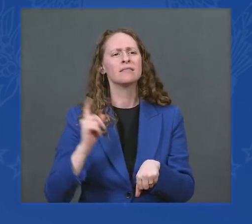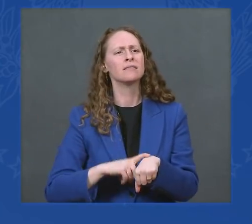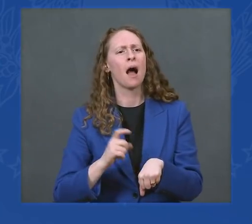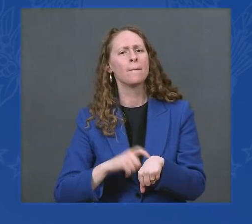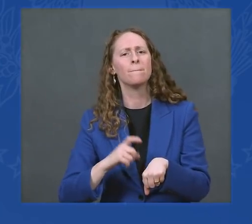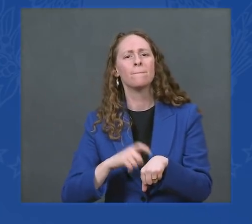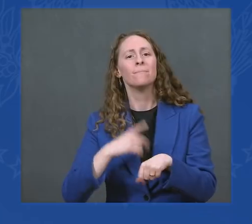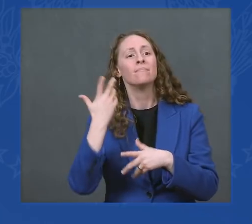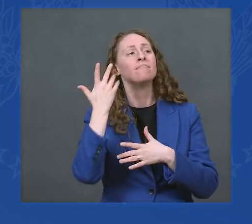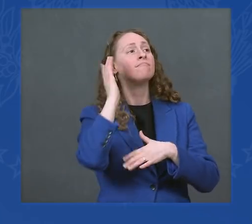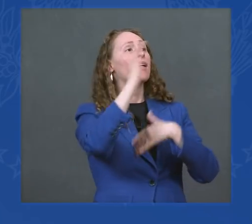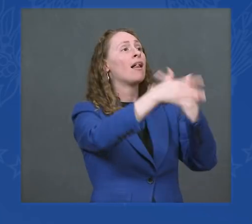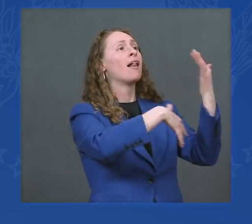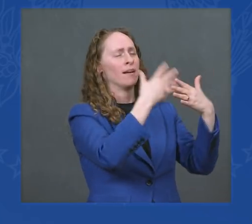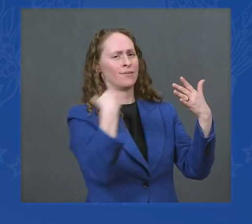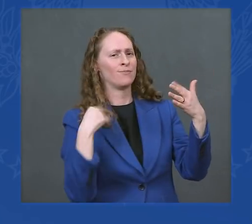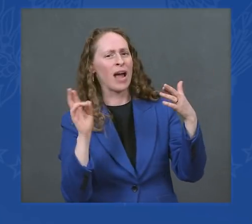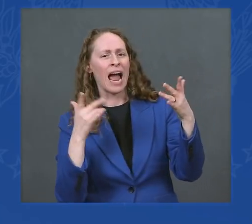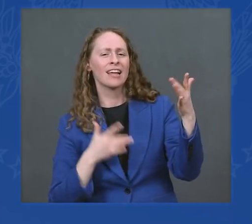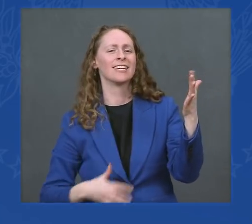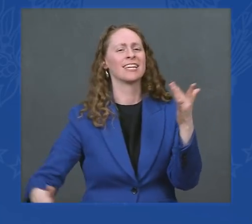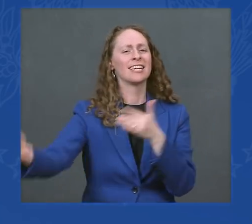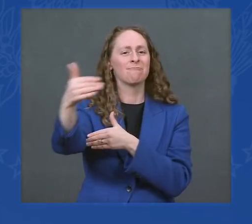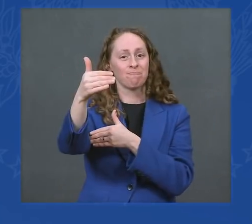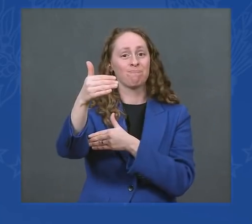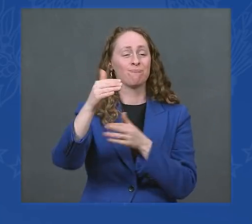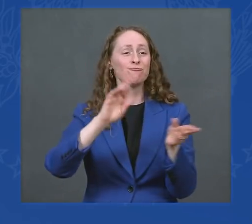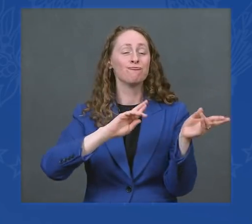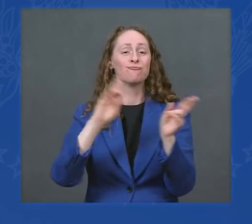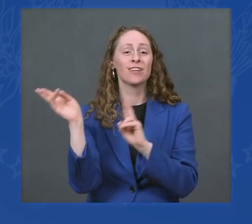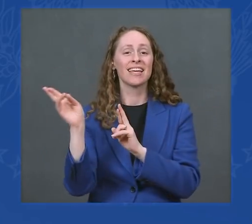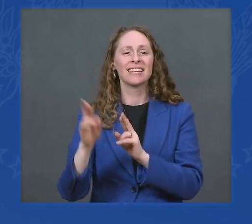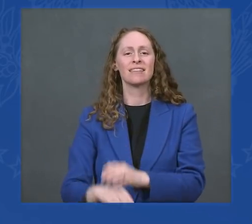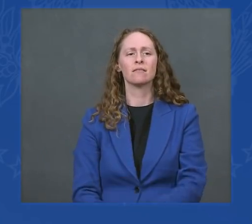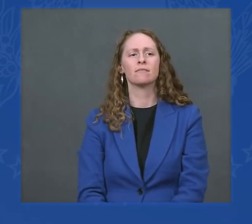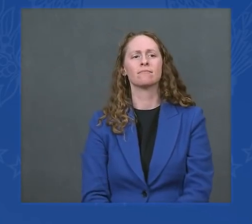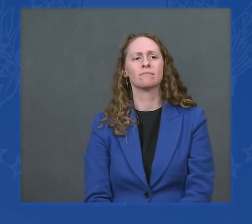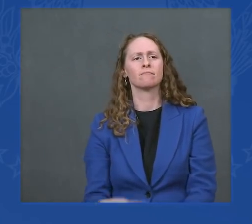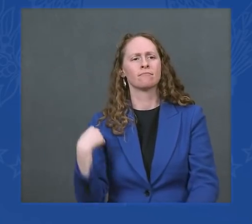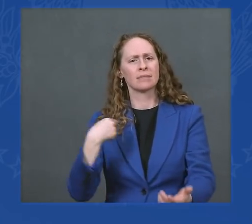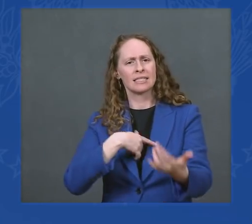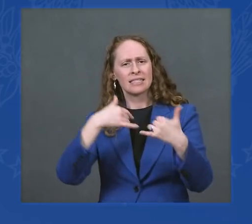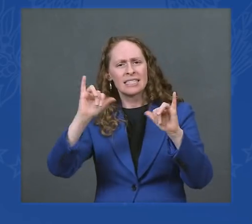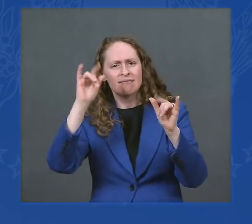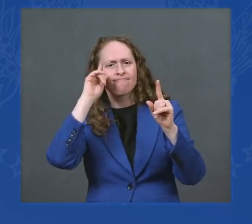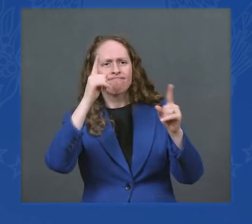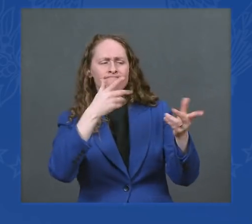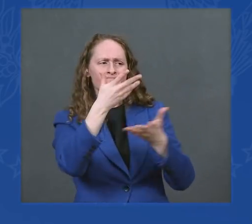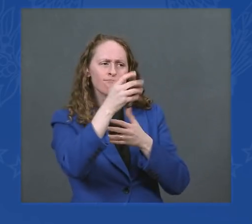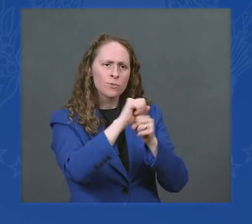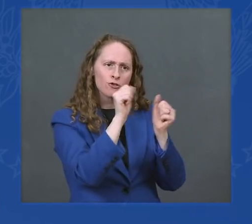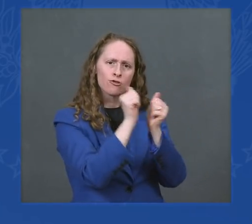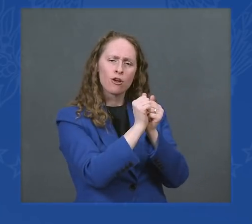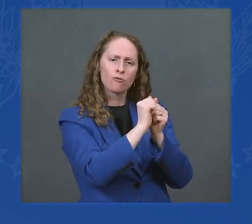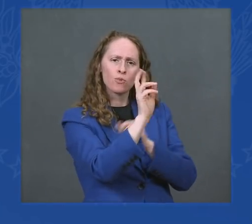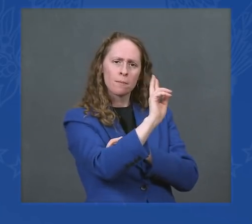Republican and Democrat -- to keep that drumbeat going. So, let's keep coming together to invest in the backbone of America,